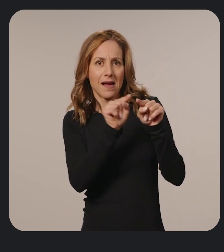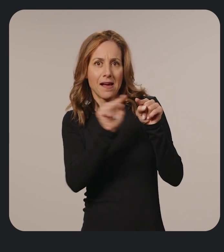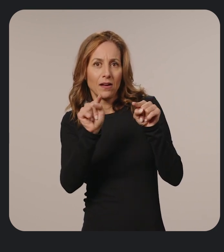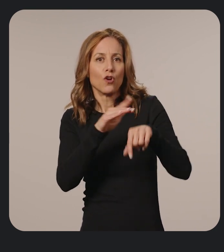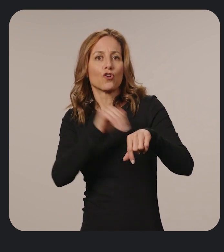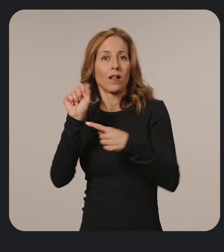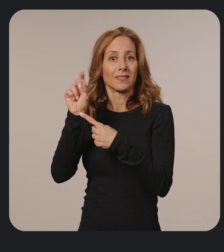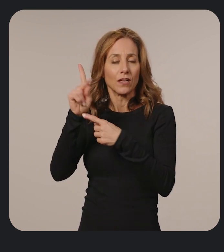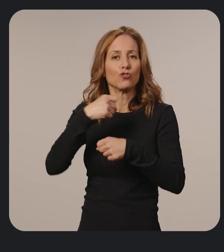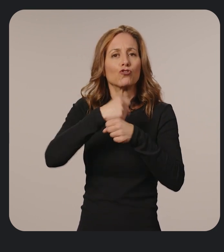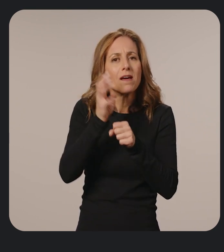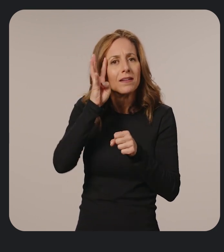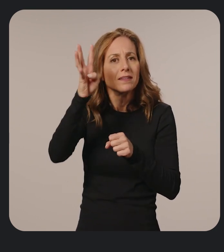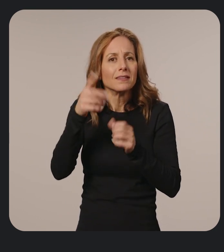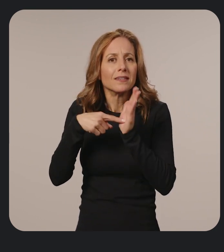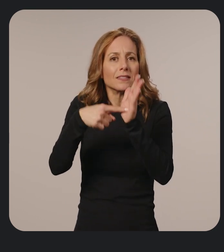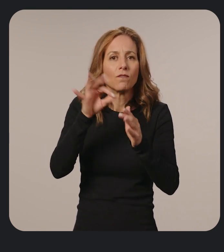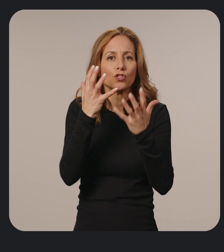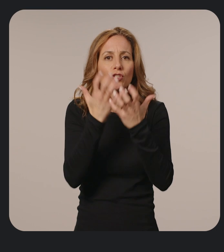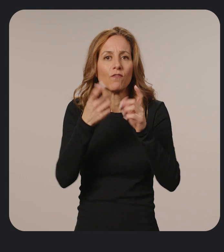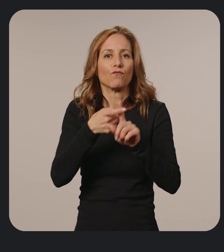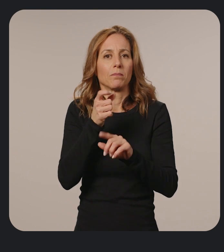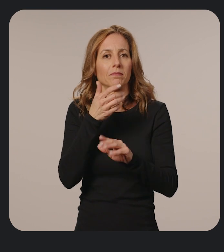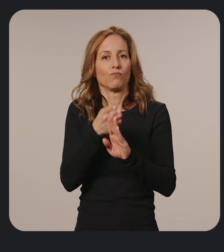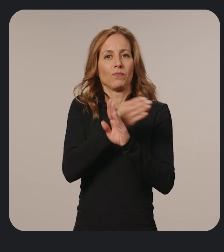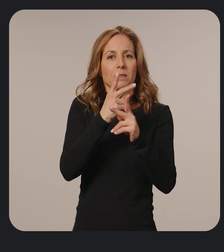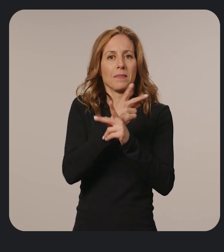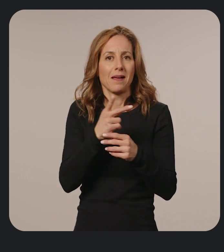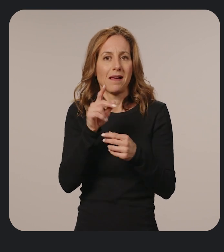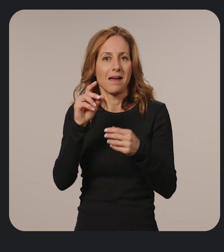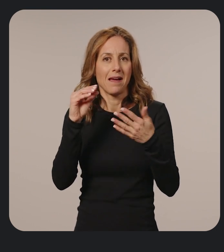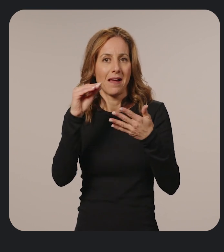which is calling into the SDK to create an instance of a shader from the pre-compiled asset.